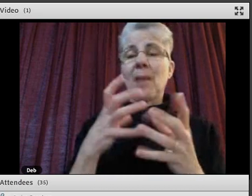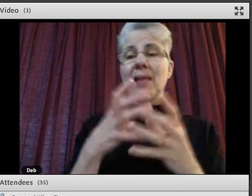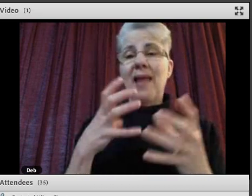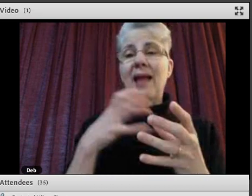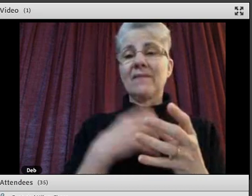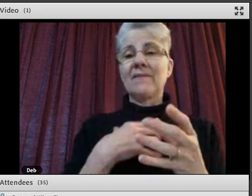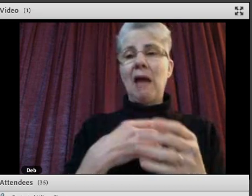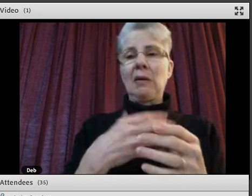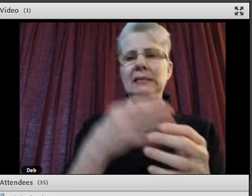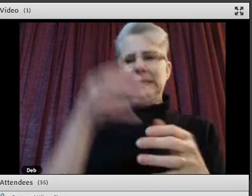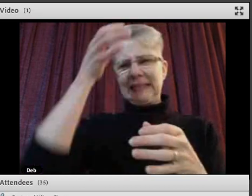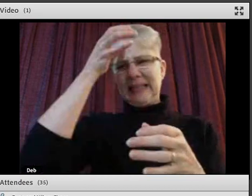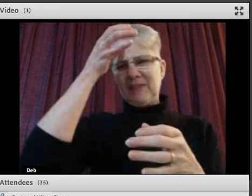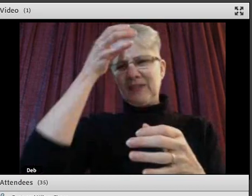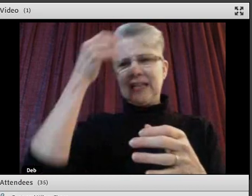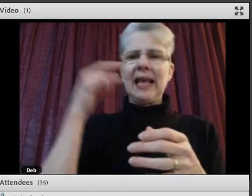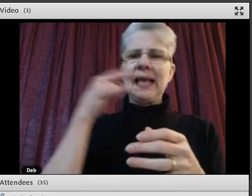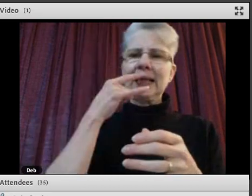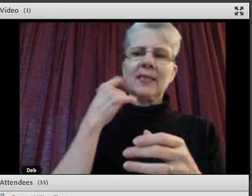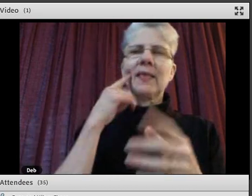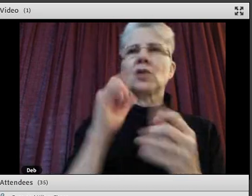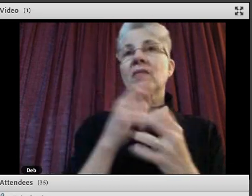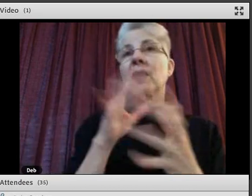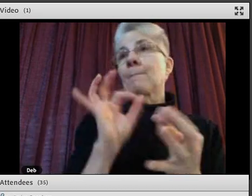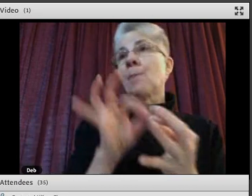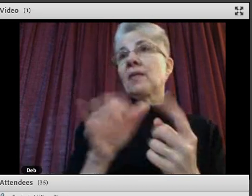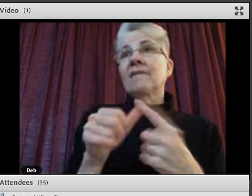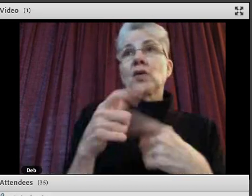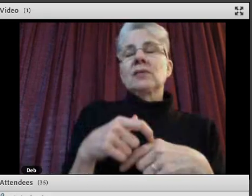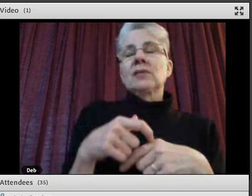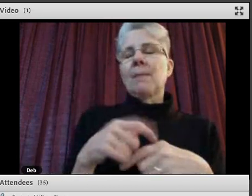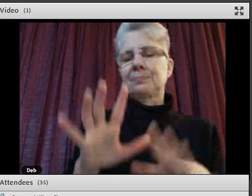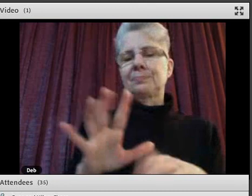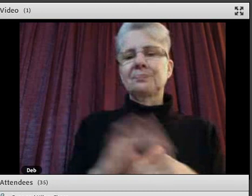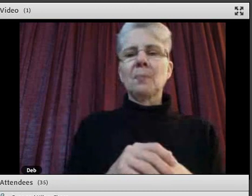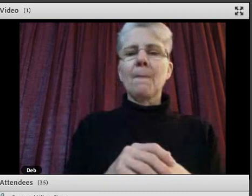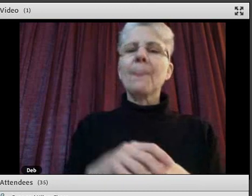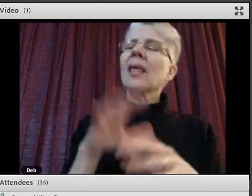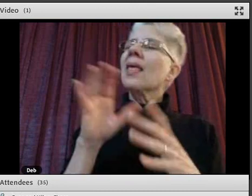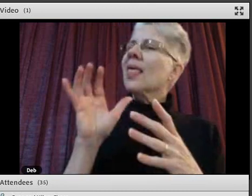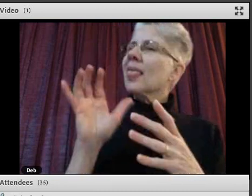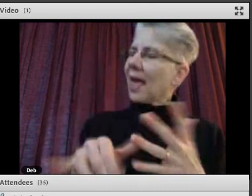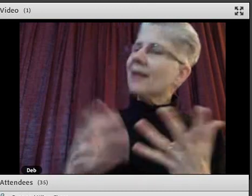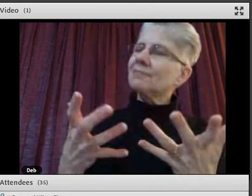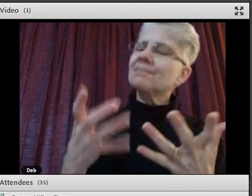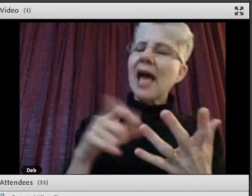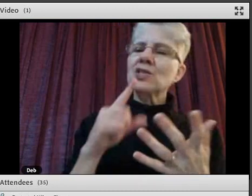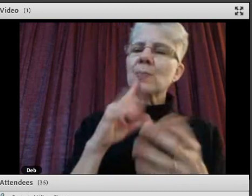especially from a lot of our gifted kids who think that they can do everything perfectly the first time.